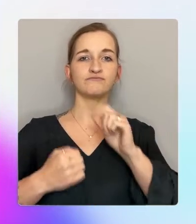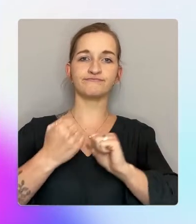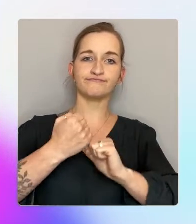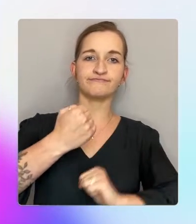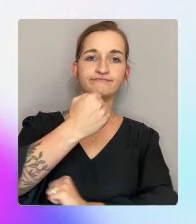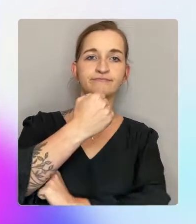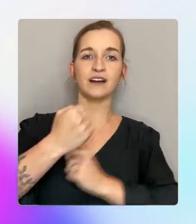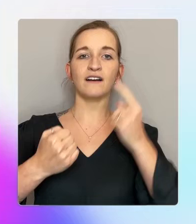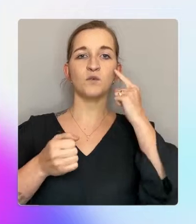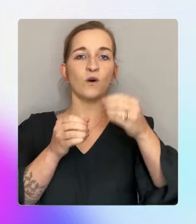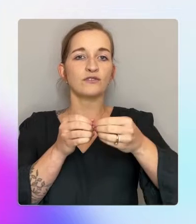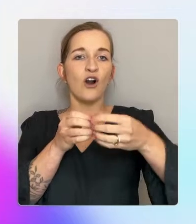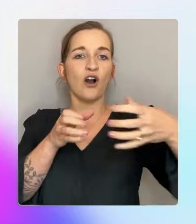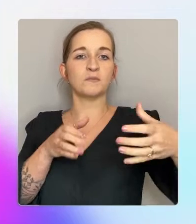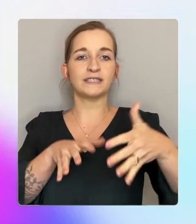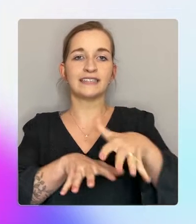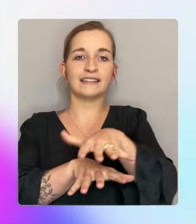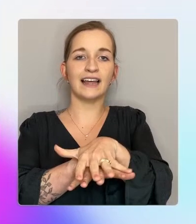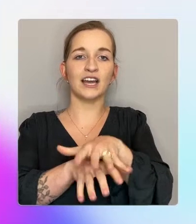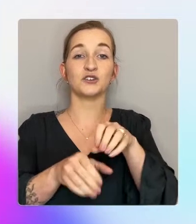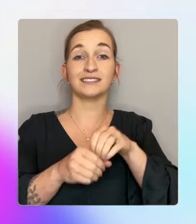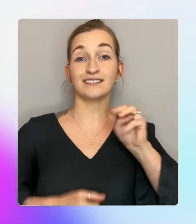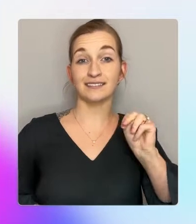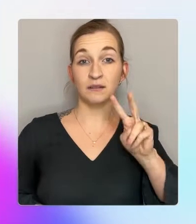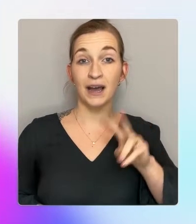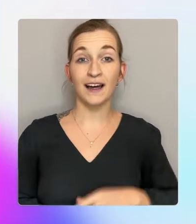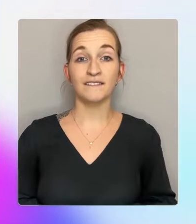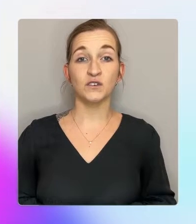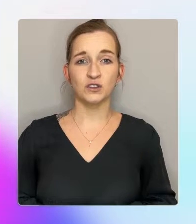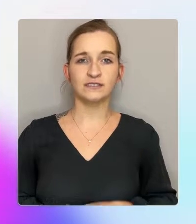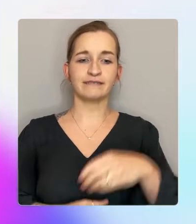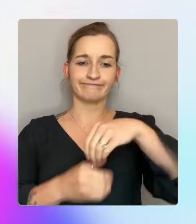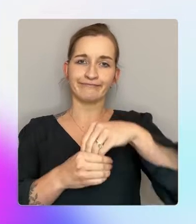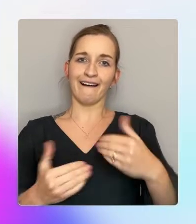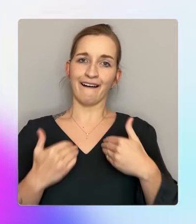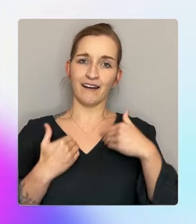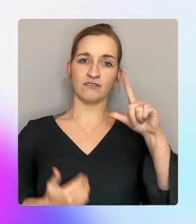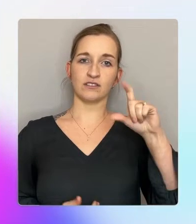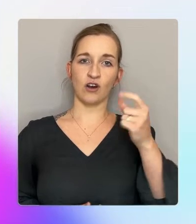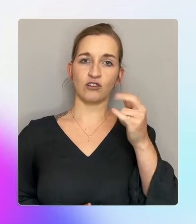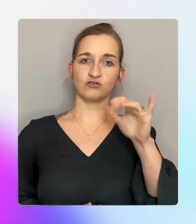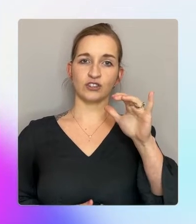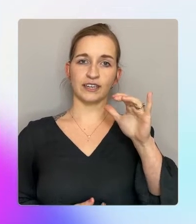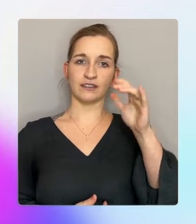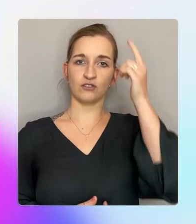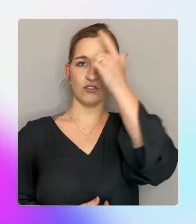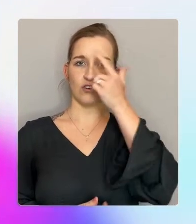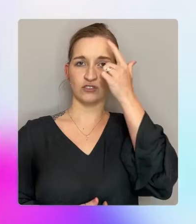of the augmented layer of the metaverse. They contain logic and can interact with the real world.